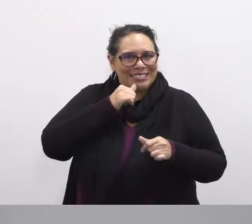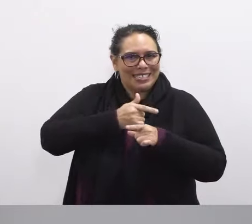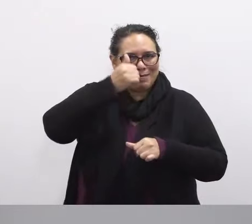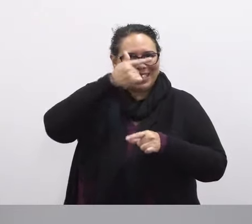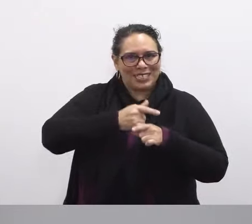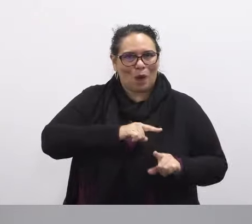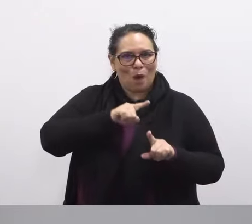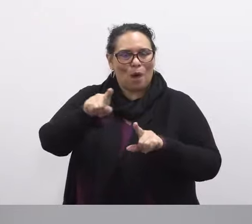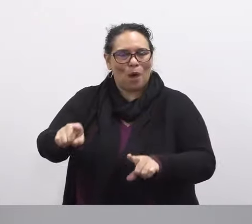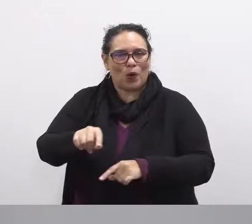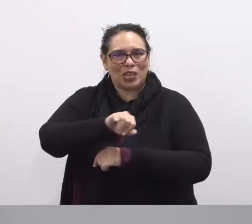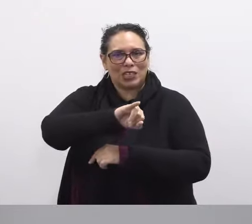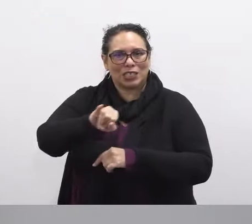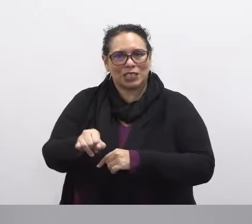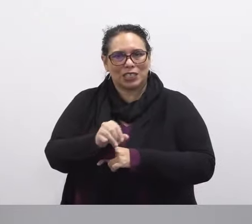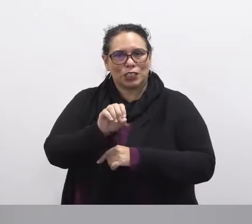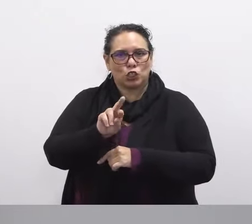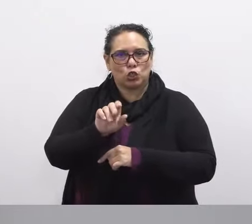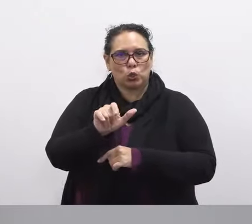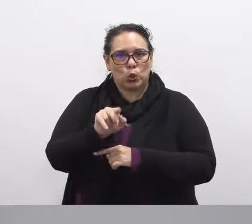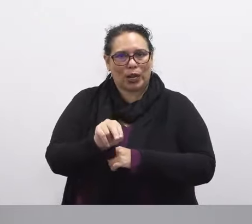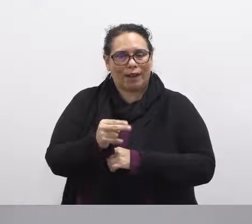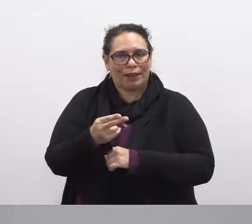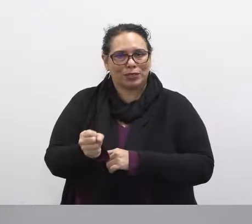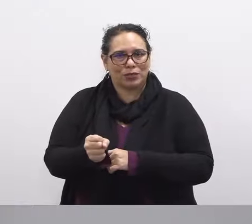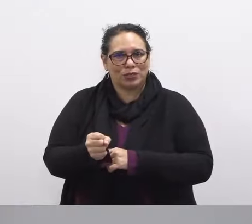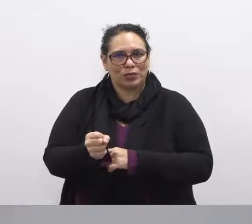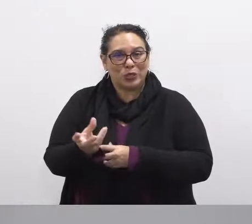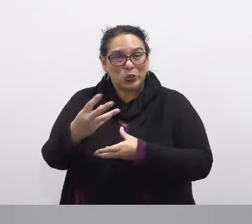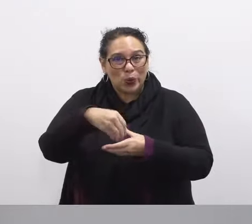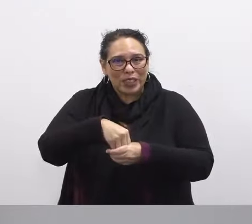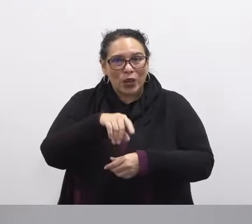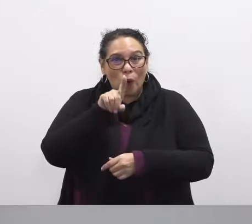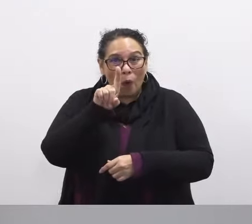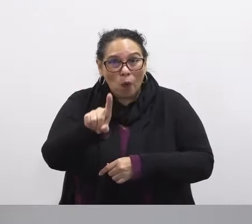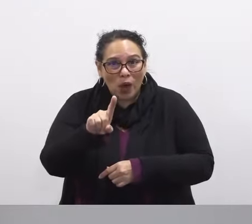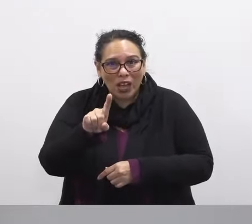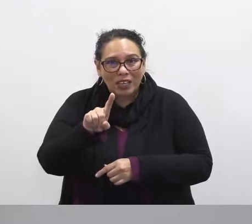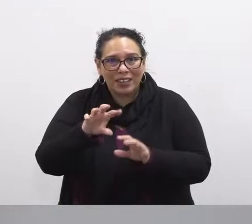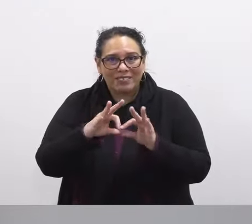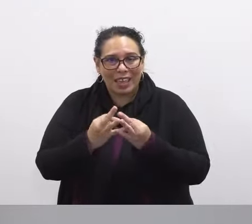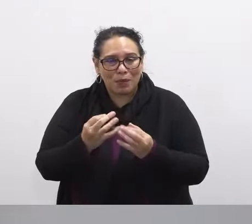So just within one family, one generation changing the narrative,